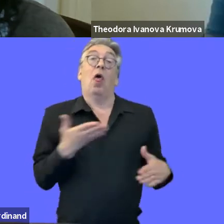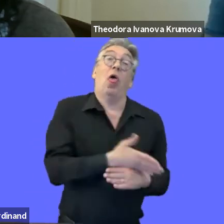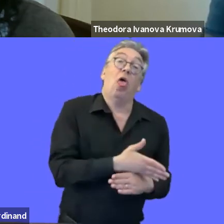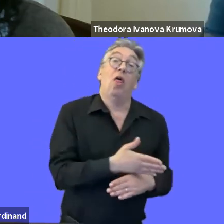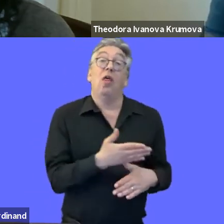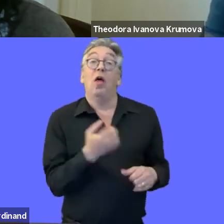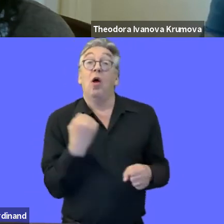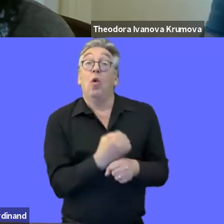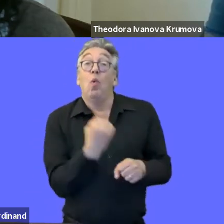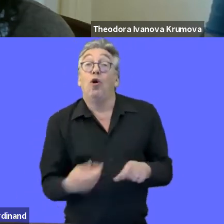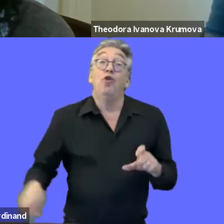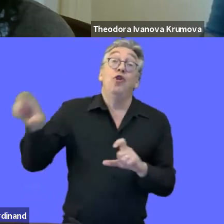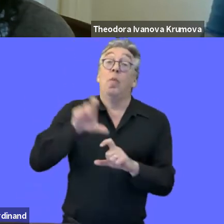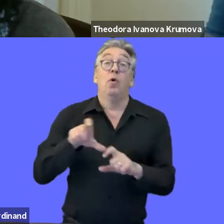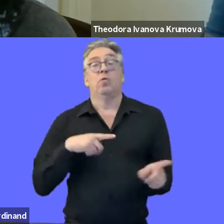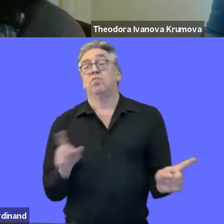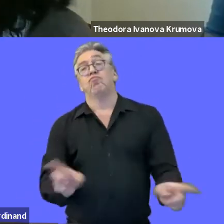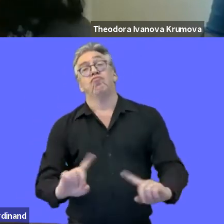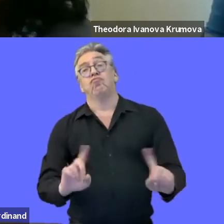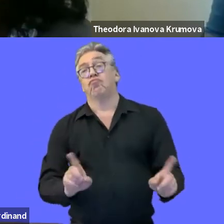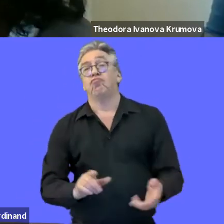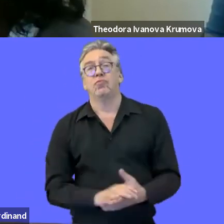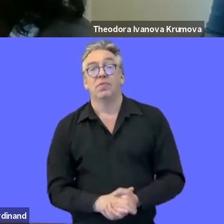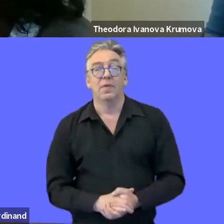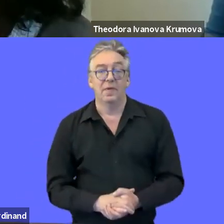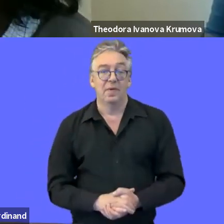Also importantly when drafting the submission,